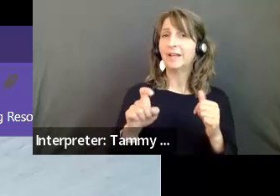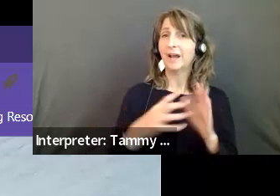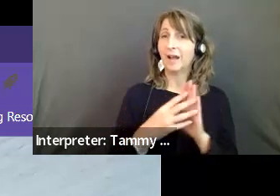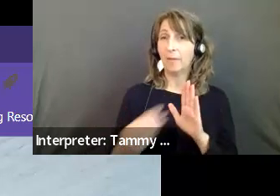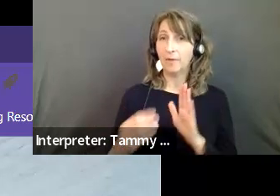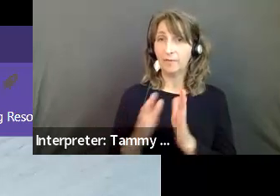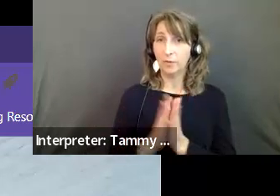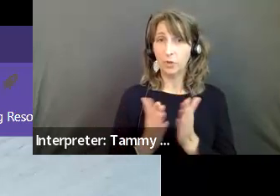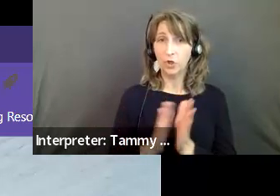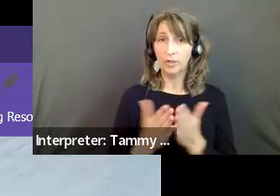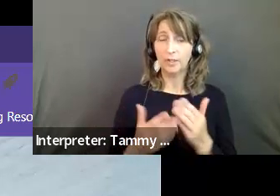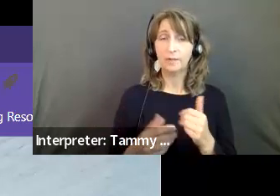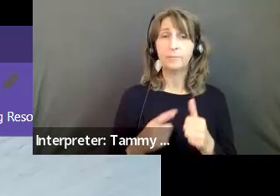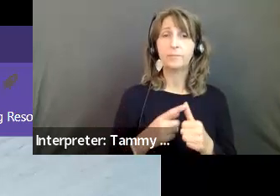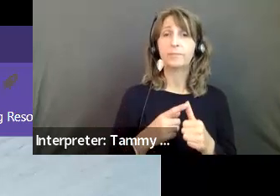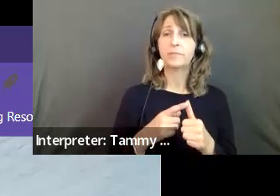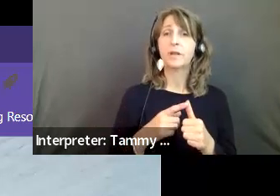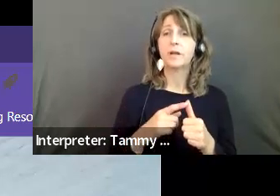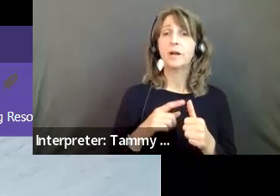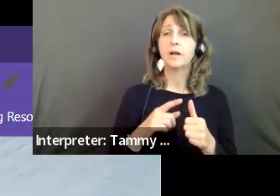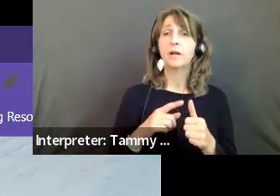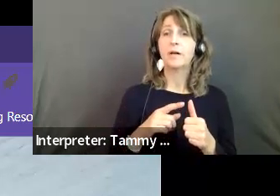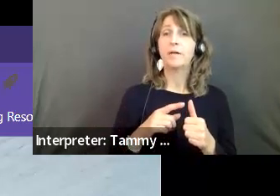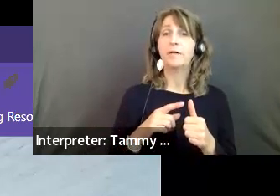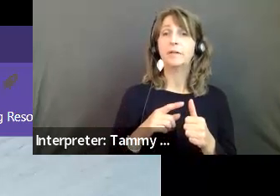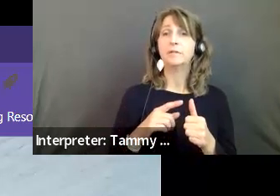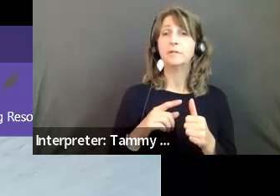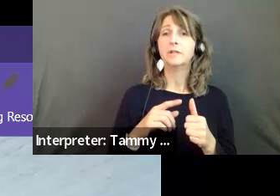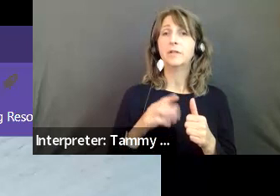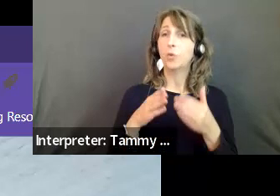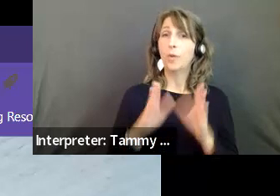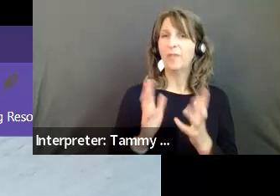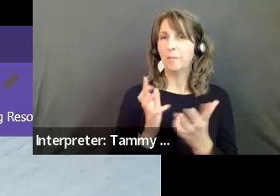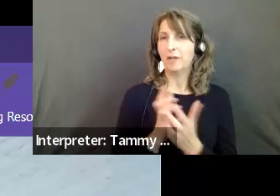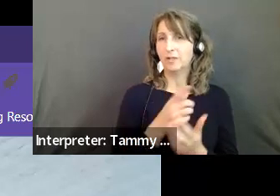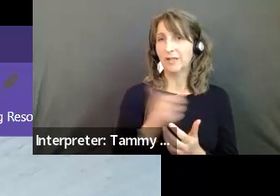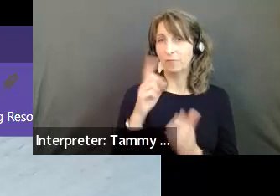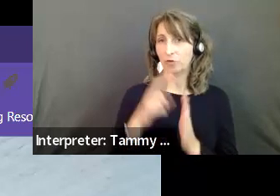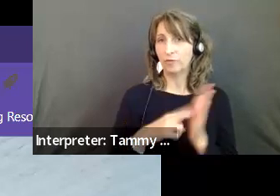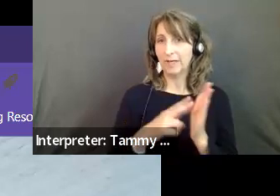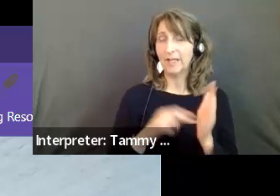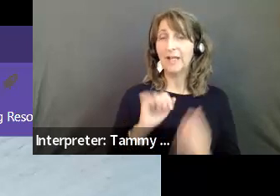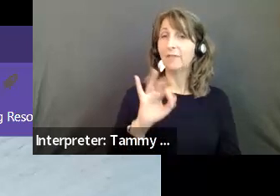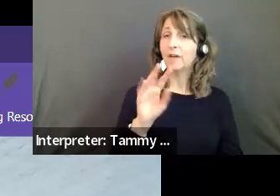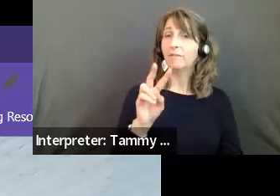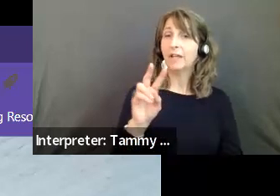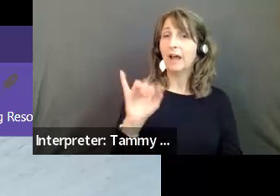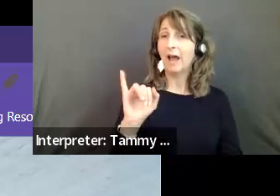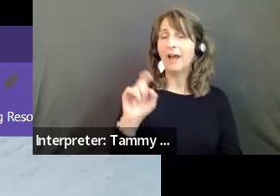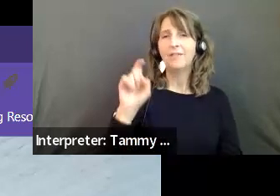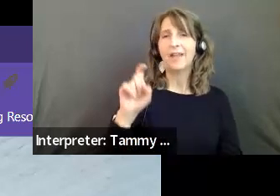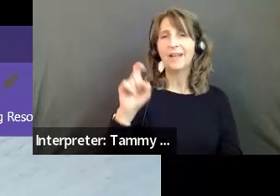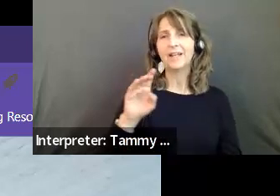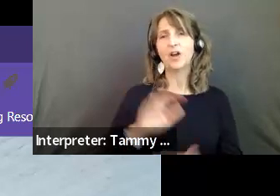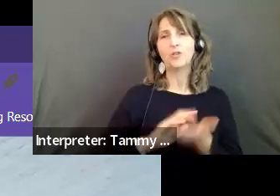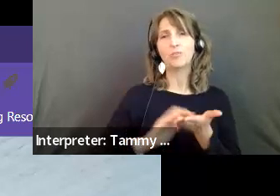They're good in the in the in the way that they can read it. So like if they're if they're visually impaired, they might need a Braille copy.